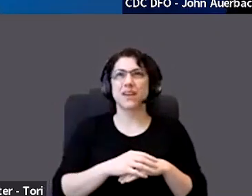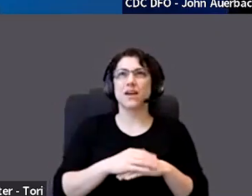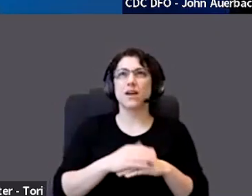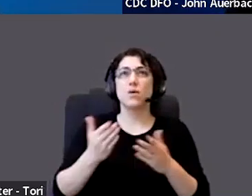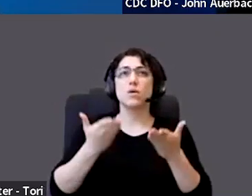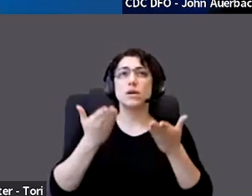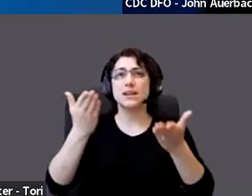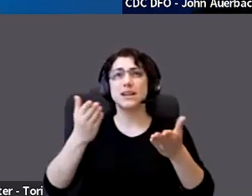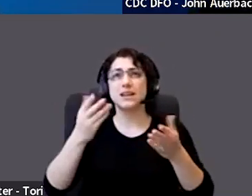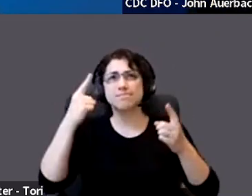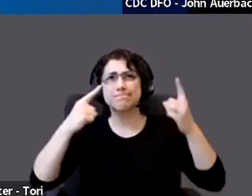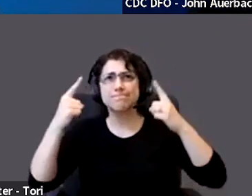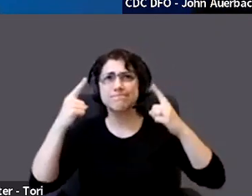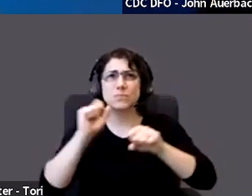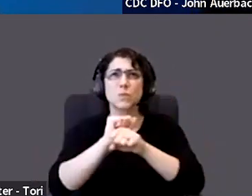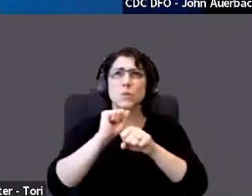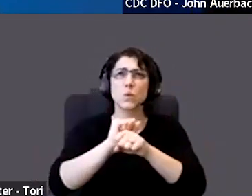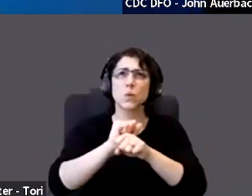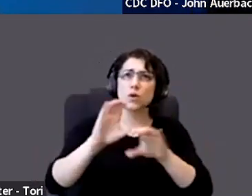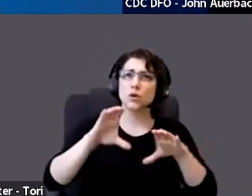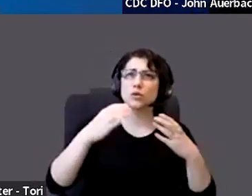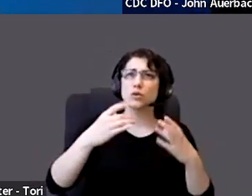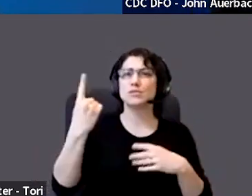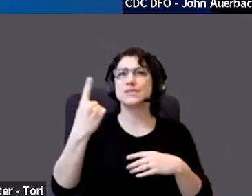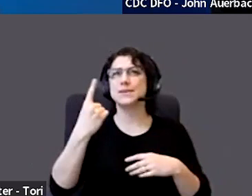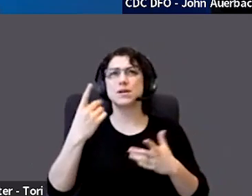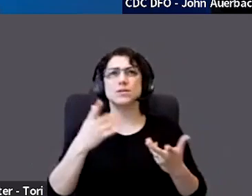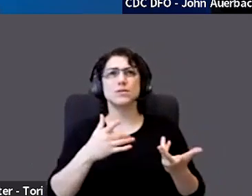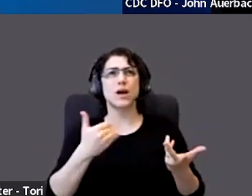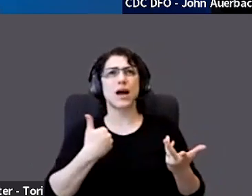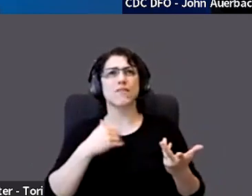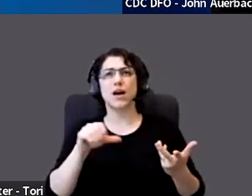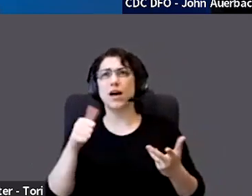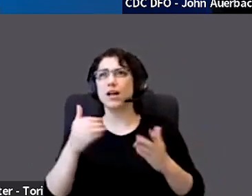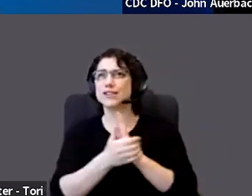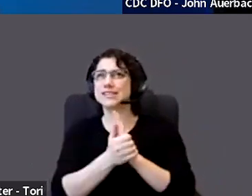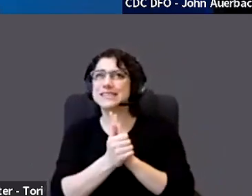for your workgroup as you're standing up, someone who's really -- their skill set and expertise is about communication.